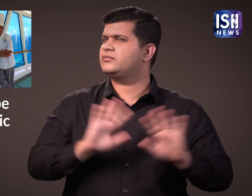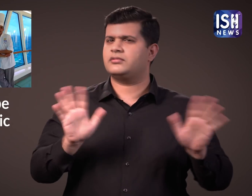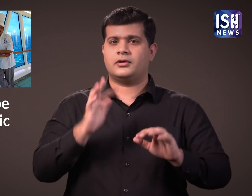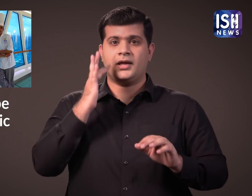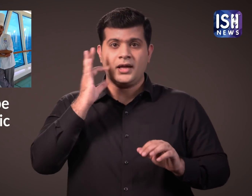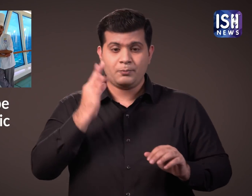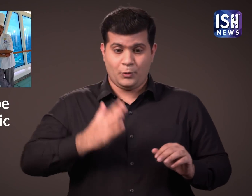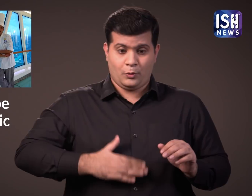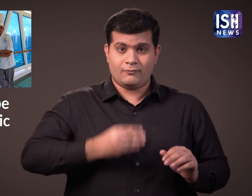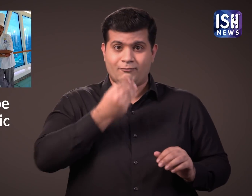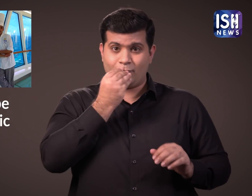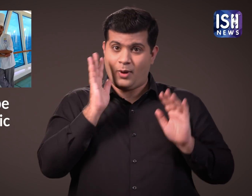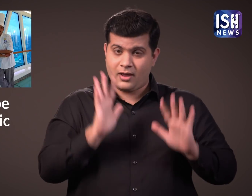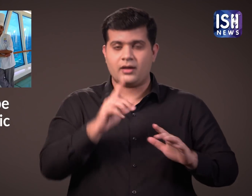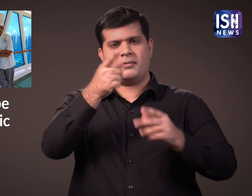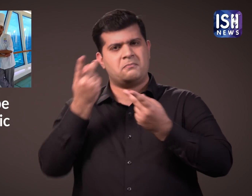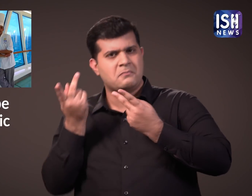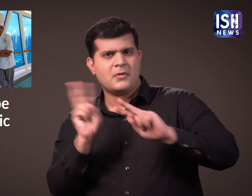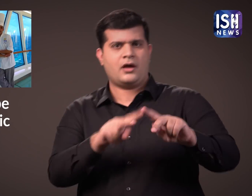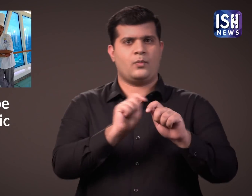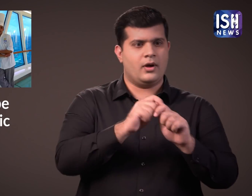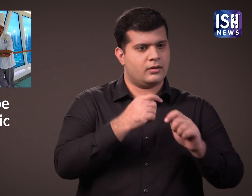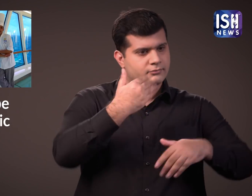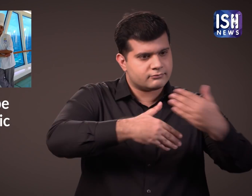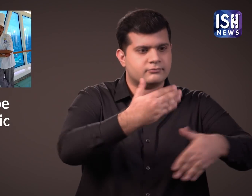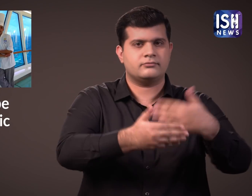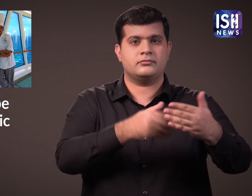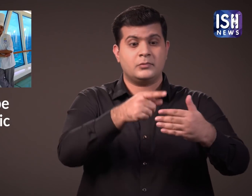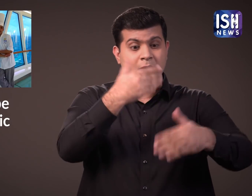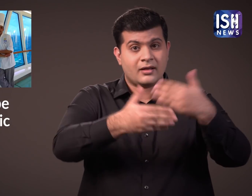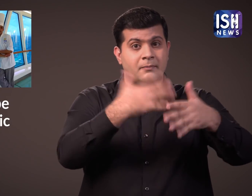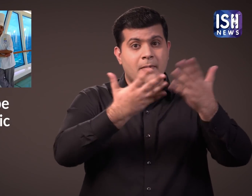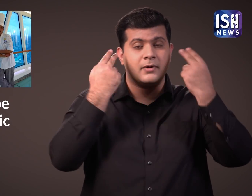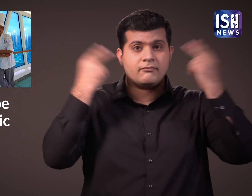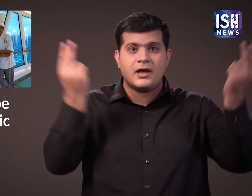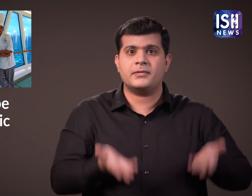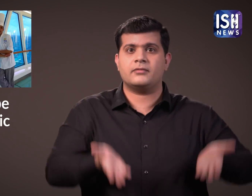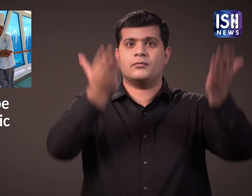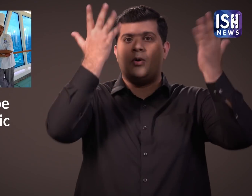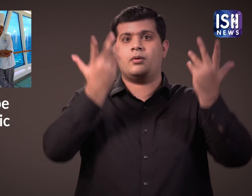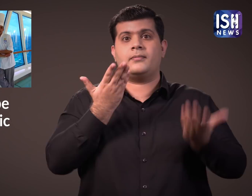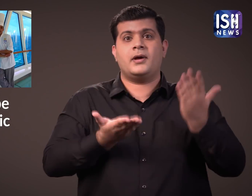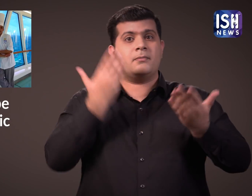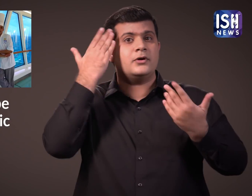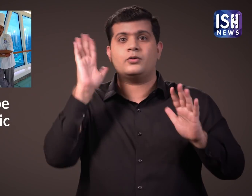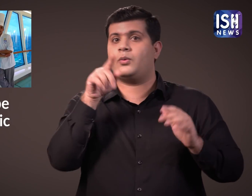However, it is essential to earn a living to survive. Who knows it may bring you fame later.